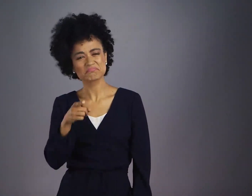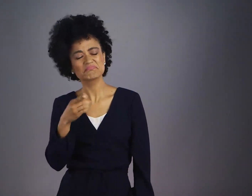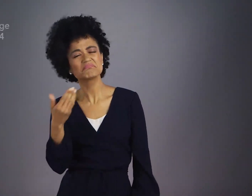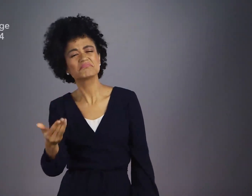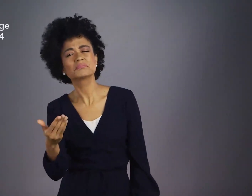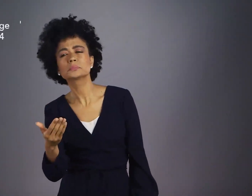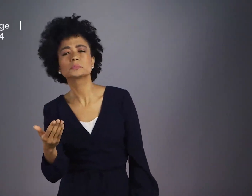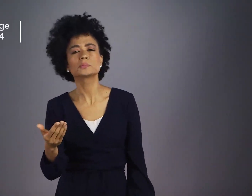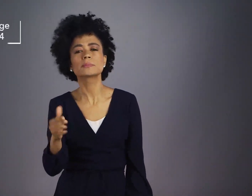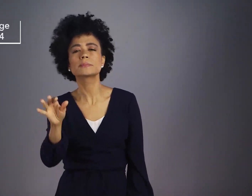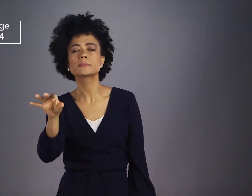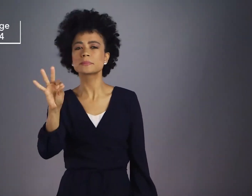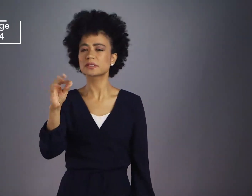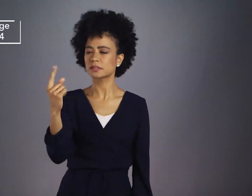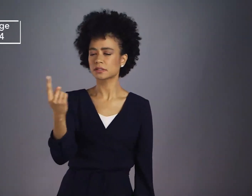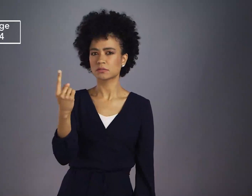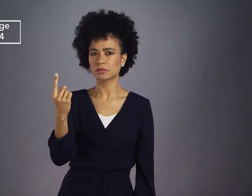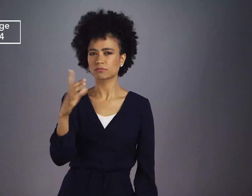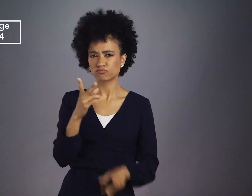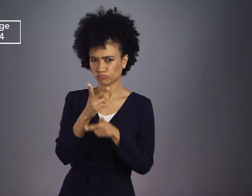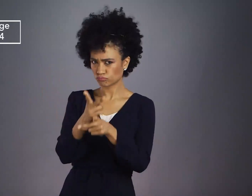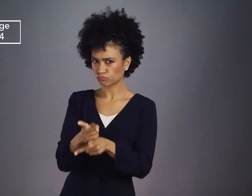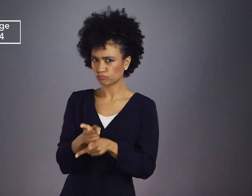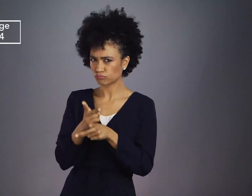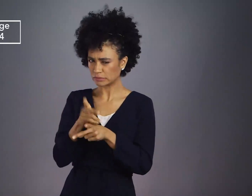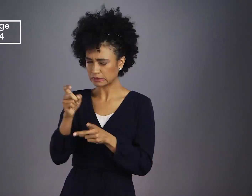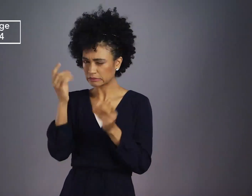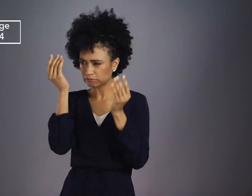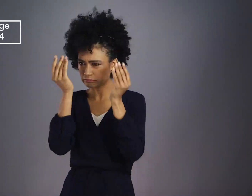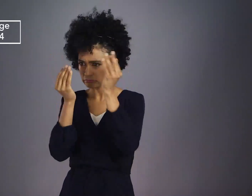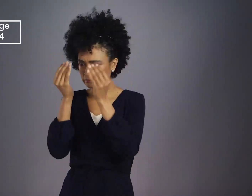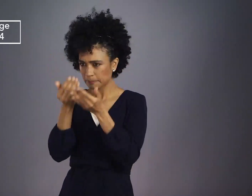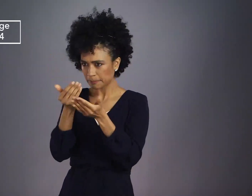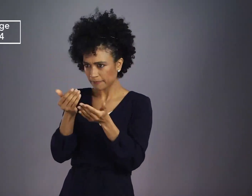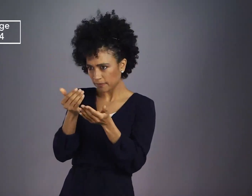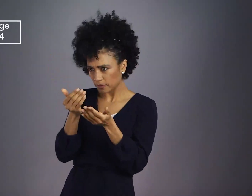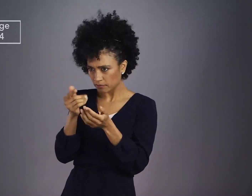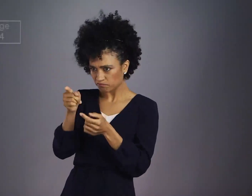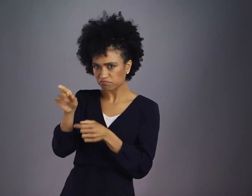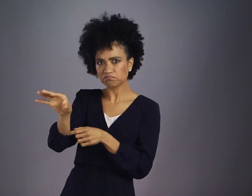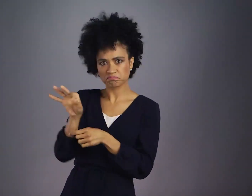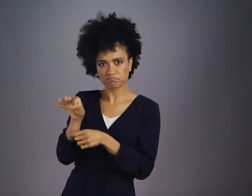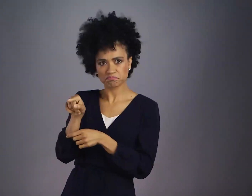Rightly and naturally, we think well before we choose the person or persons